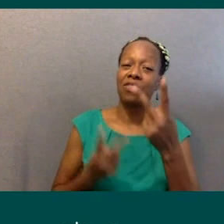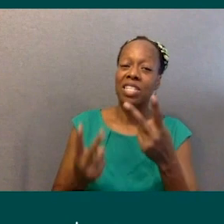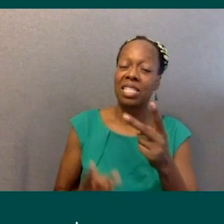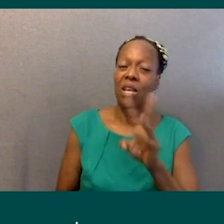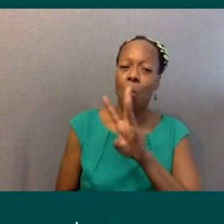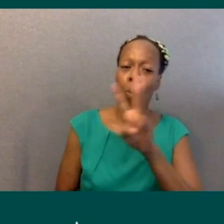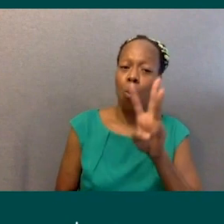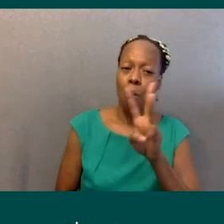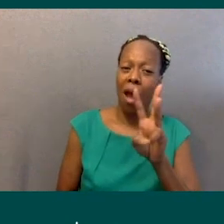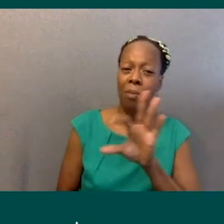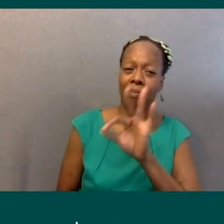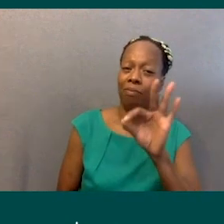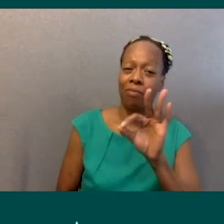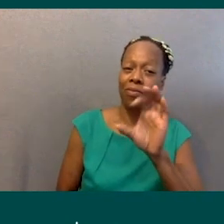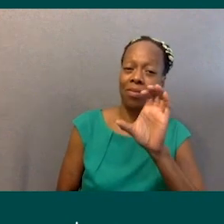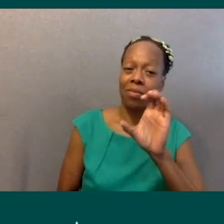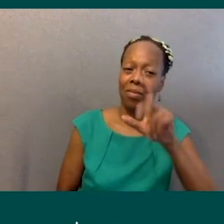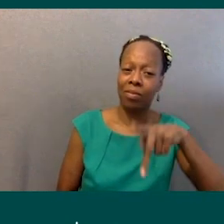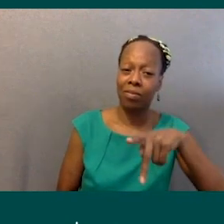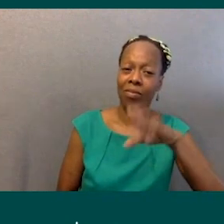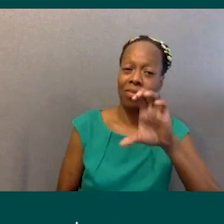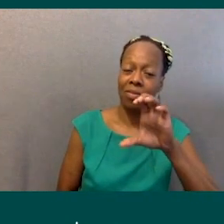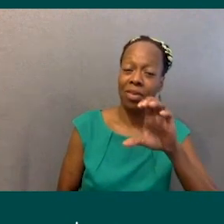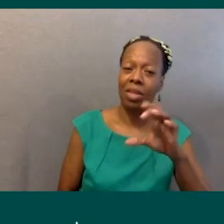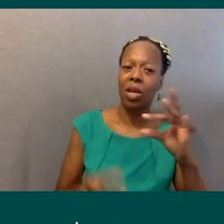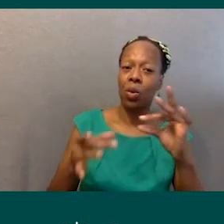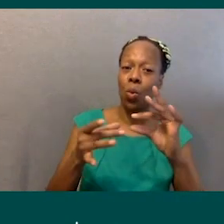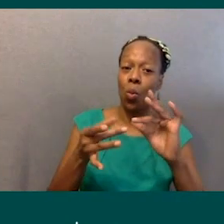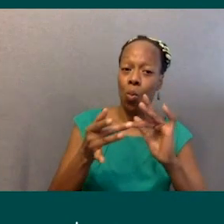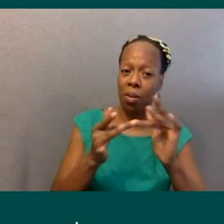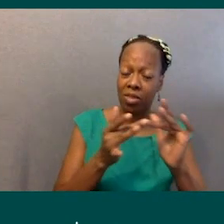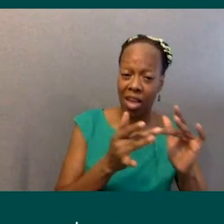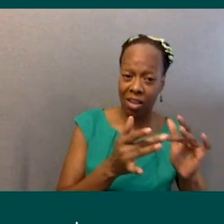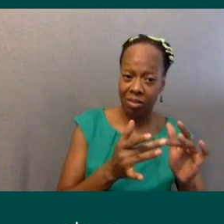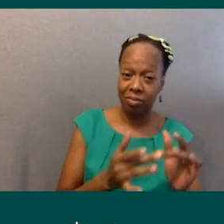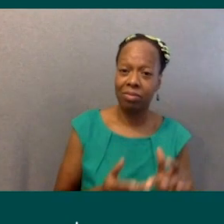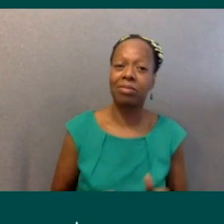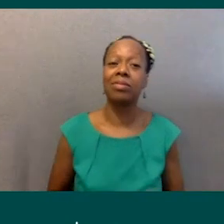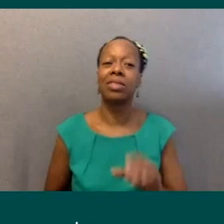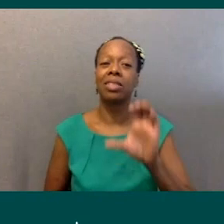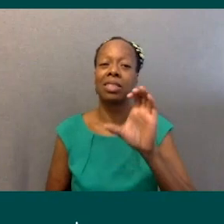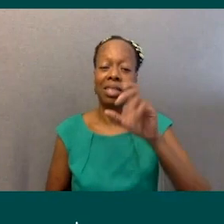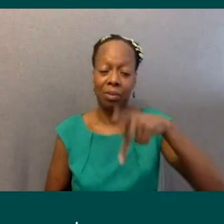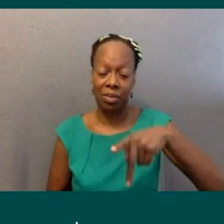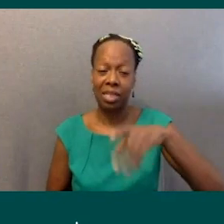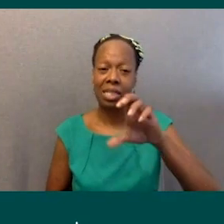at your website, they can also come to the Cerebral Palsy Foundation Website, look of all cpresource.org,